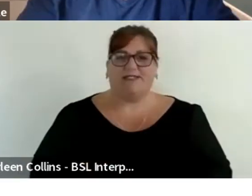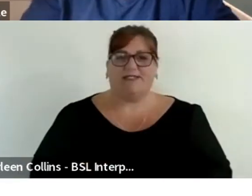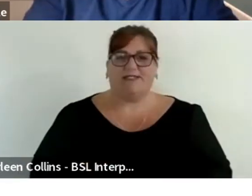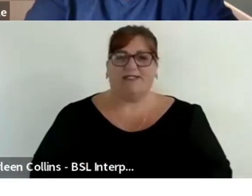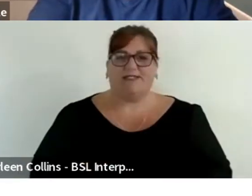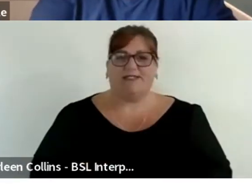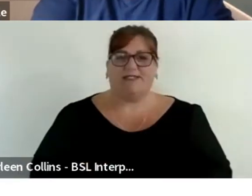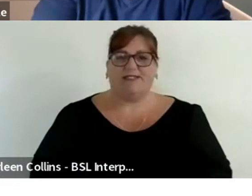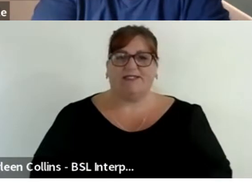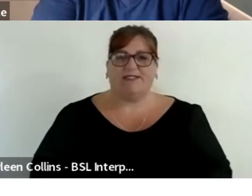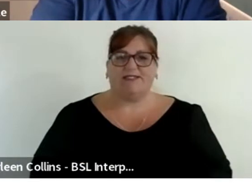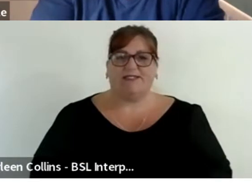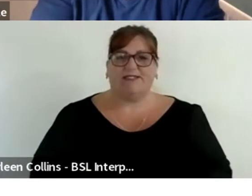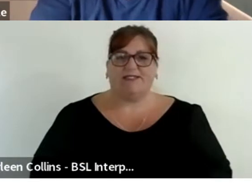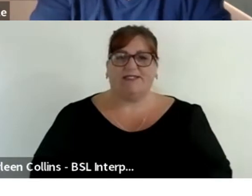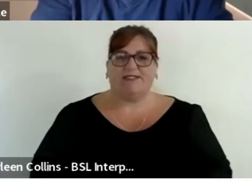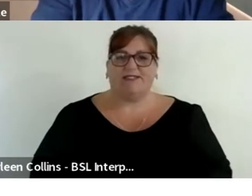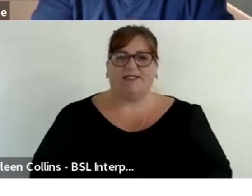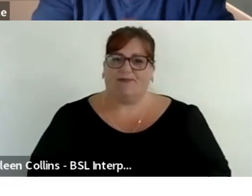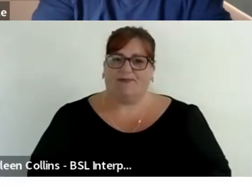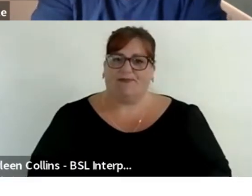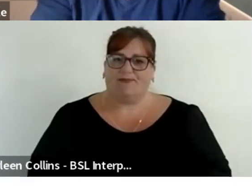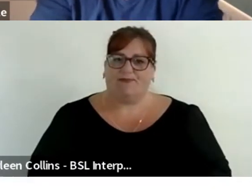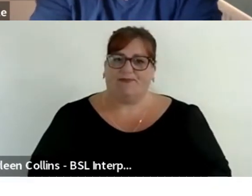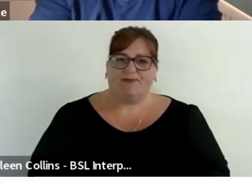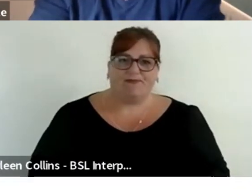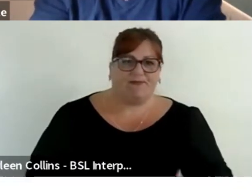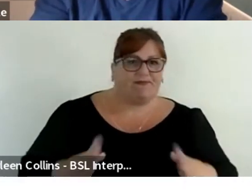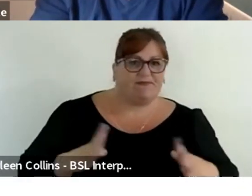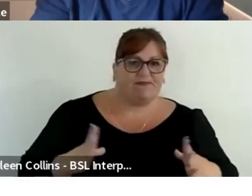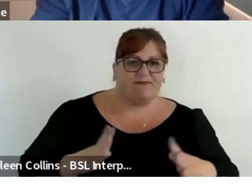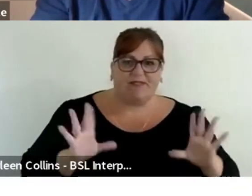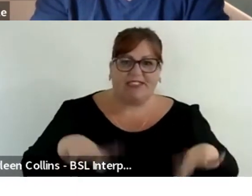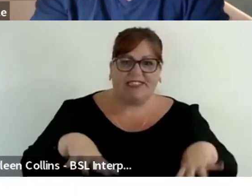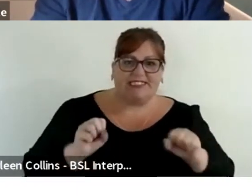OK, let's get started with the presentation.